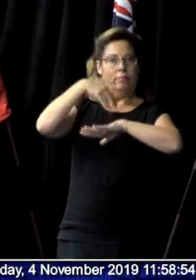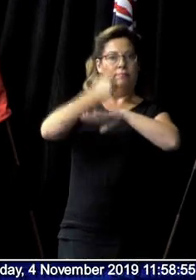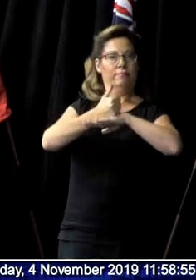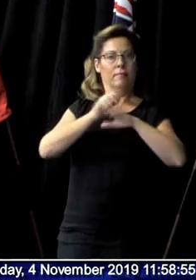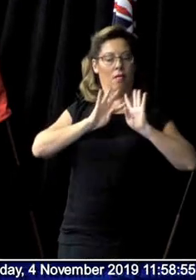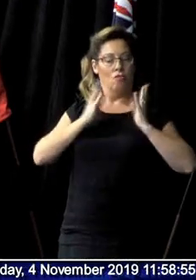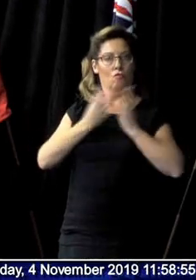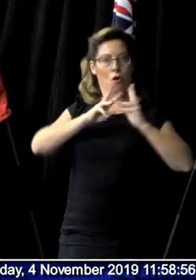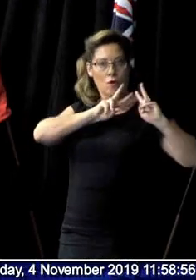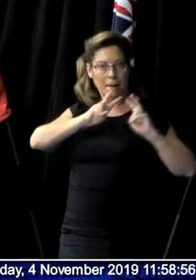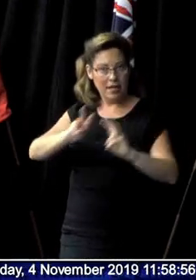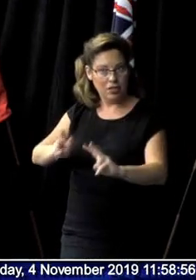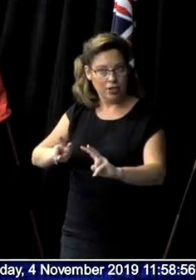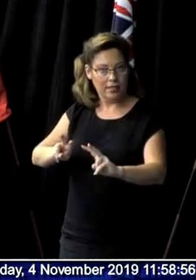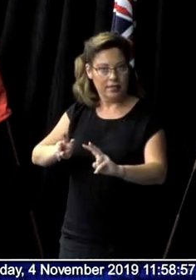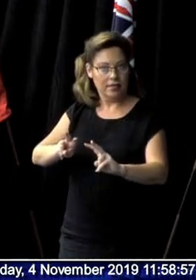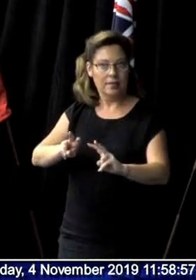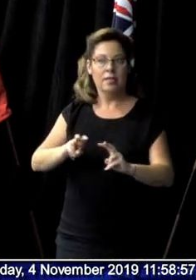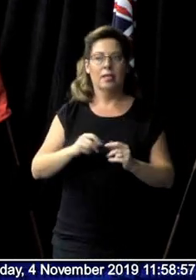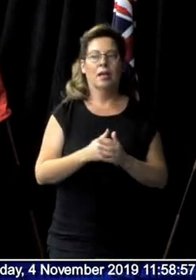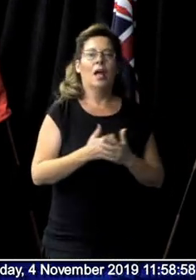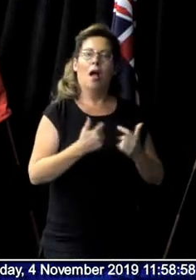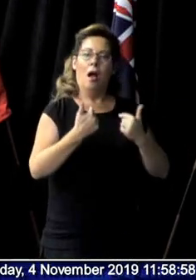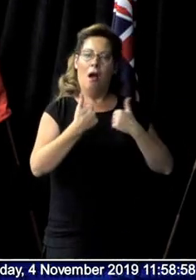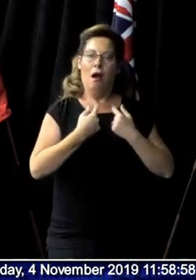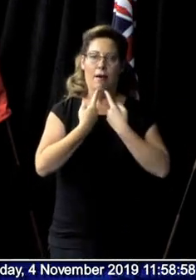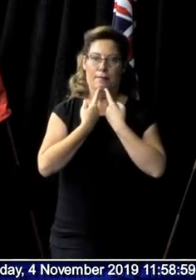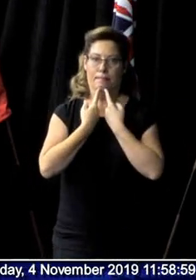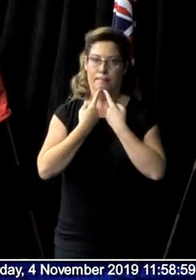abuse, neglect and exploitation with disability, direct until further direction